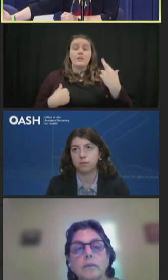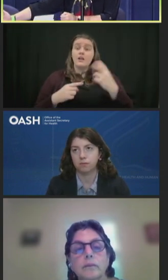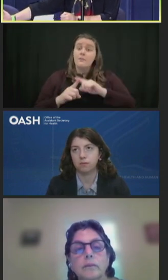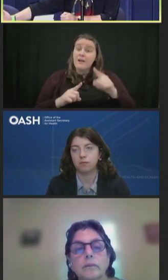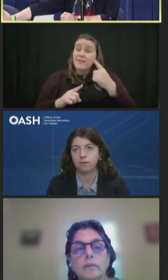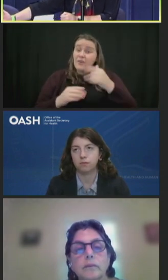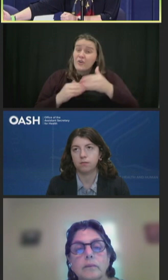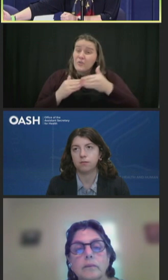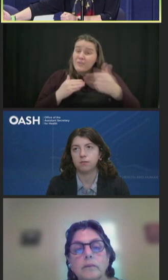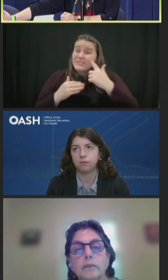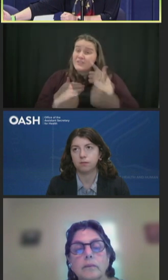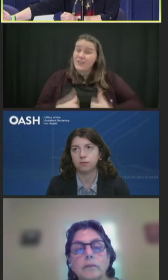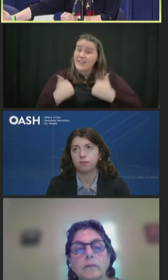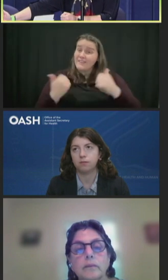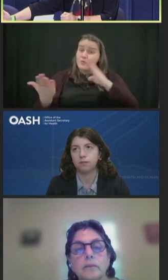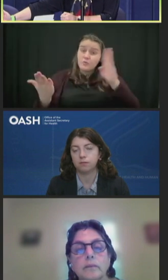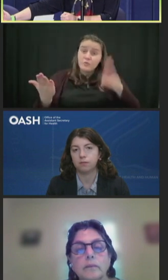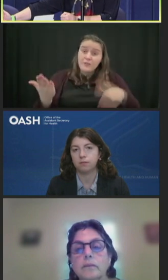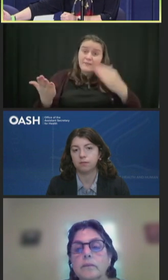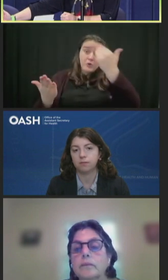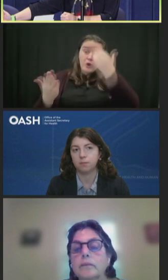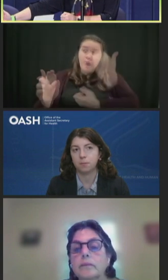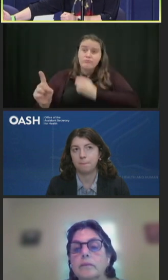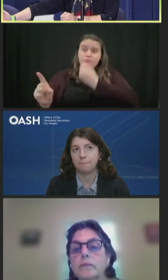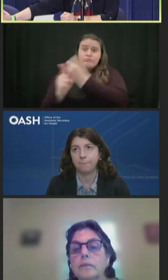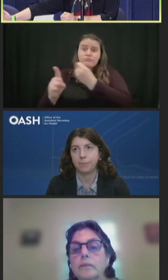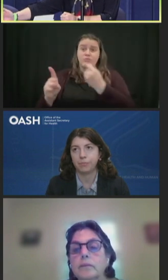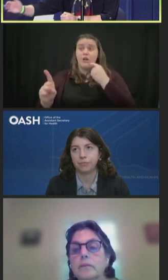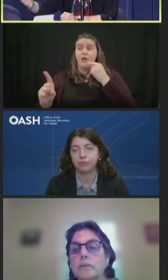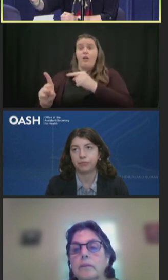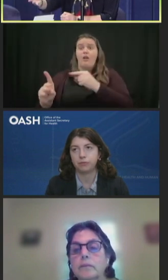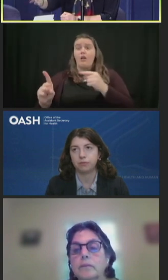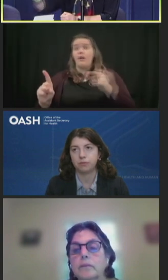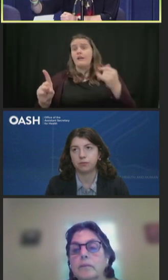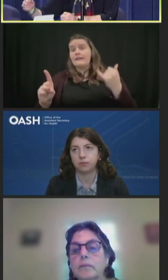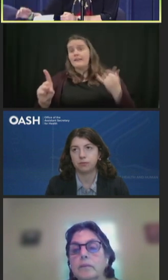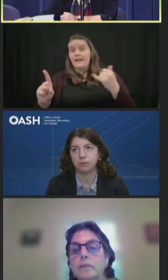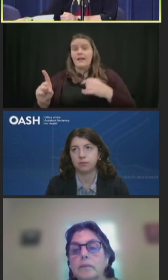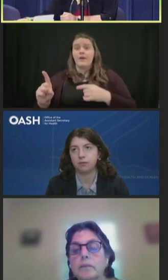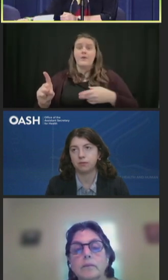you're going to be at risk at some point in your life. You go to help a child who